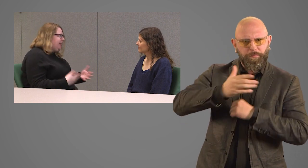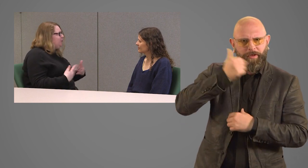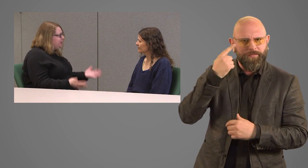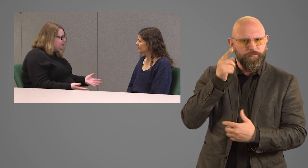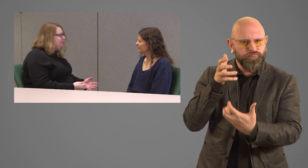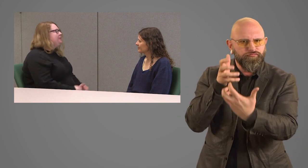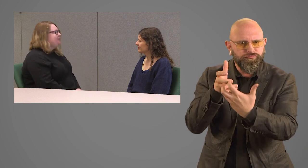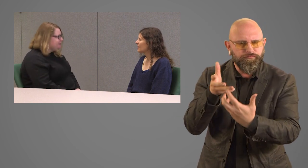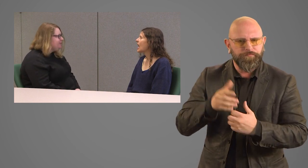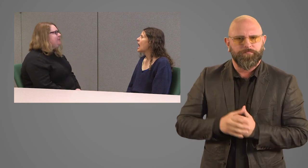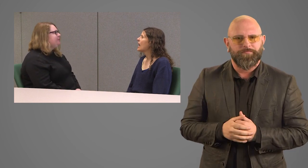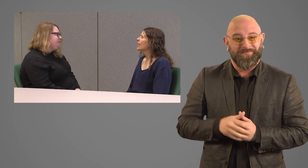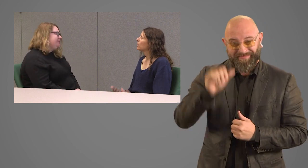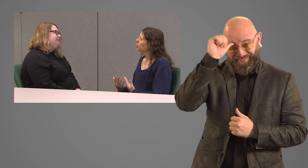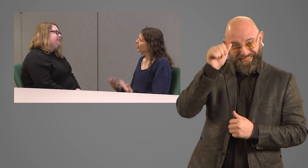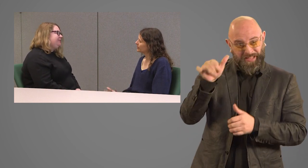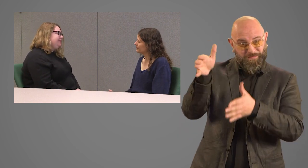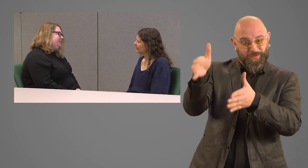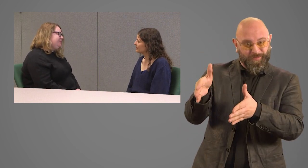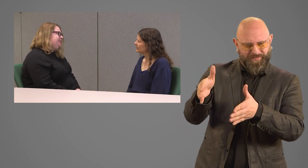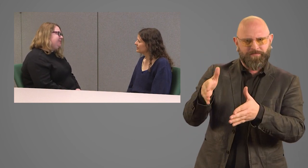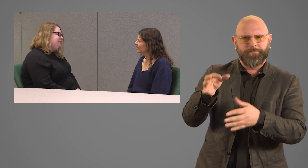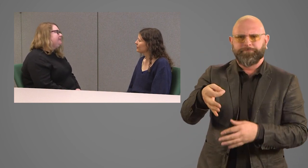Ask the person what you can do to make communications easier.